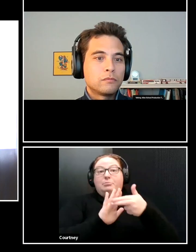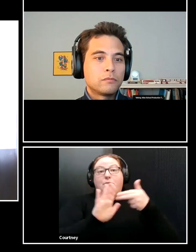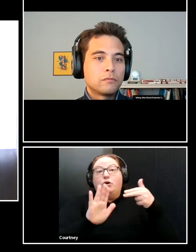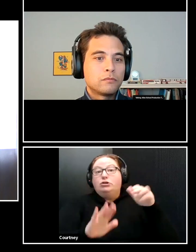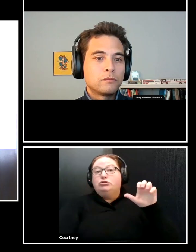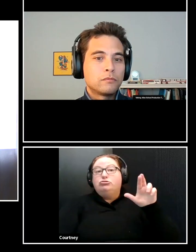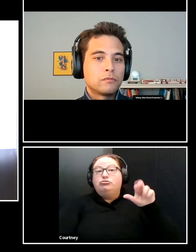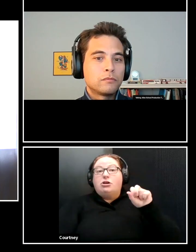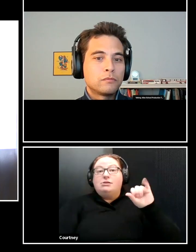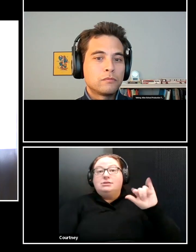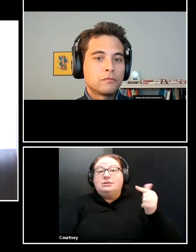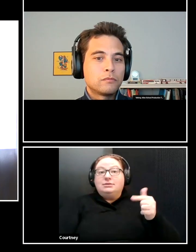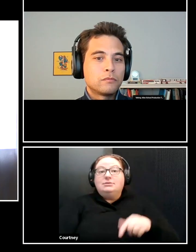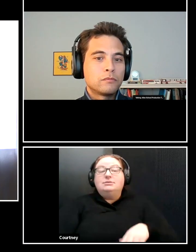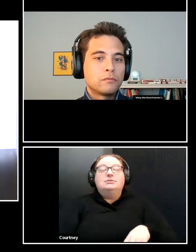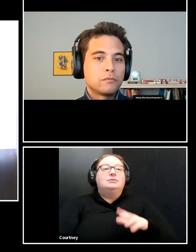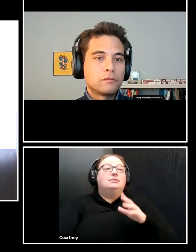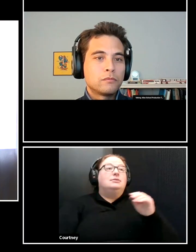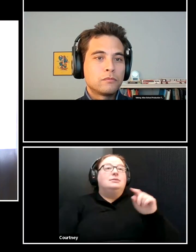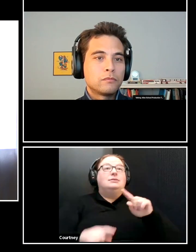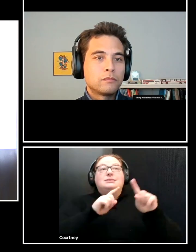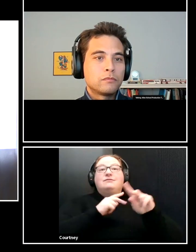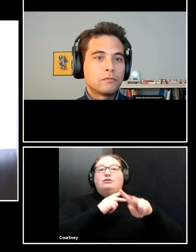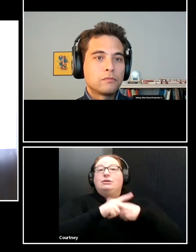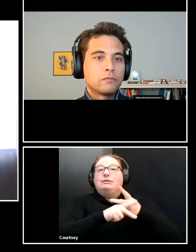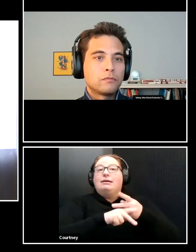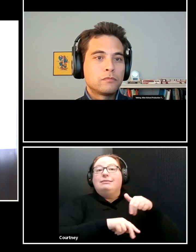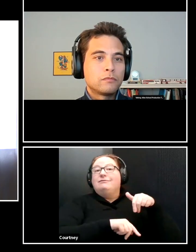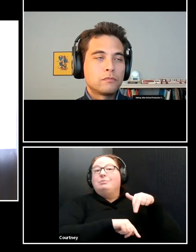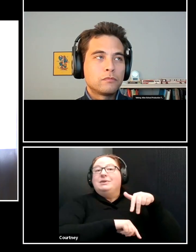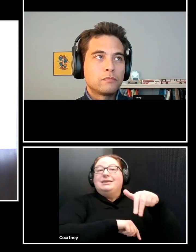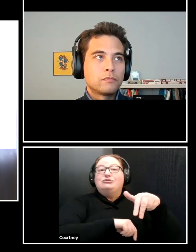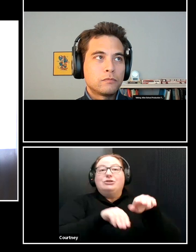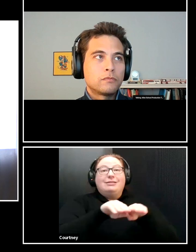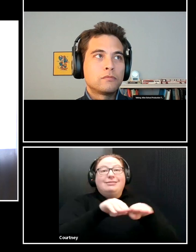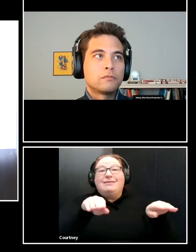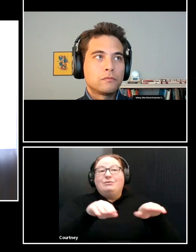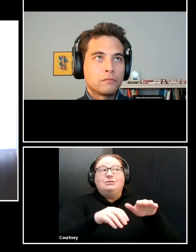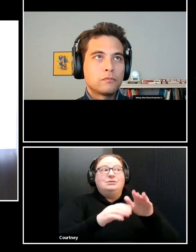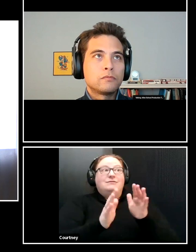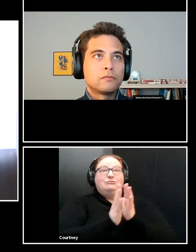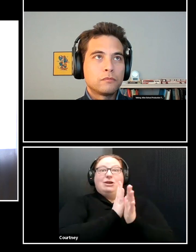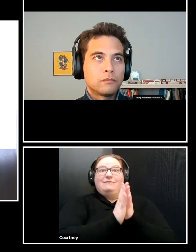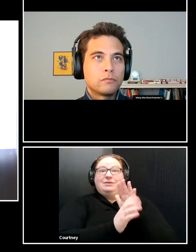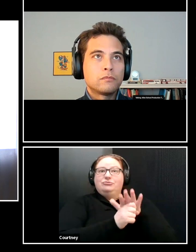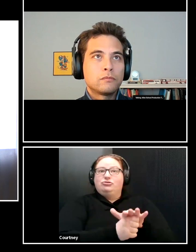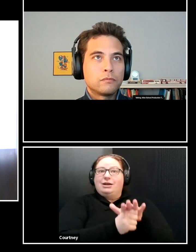and like different kinds of pedestrian levels of traffic stress are something we're we're very much